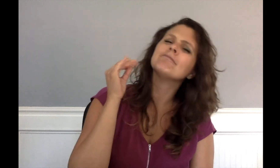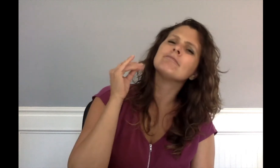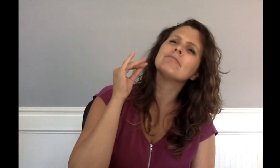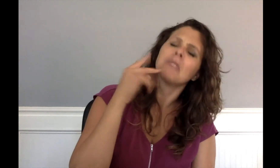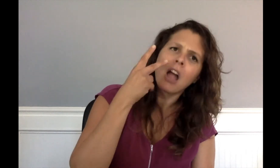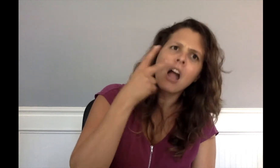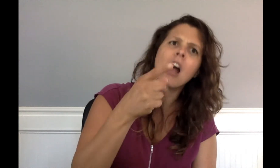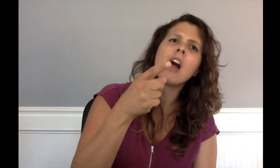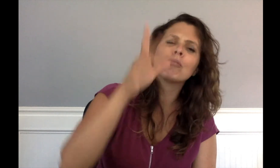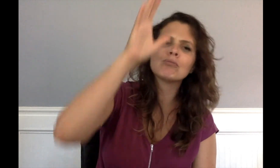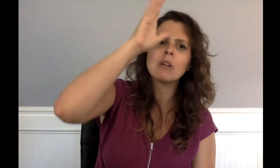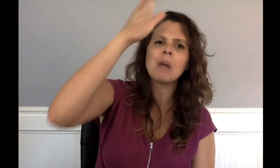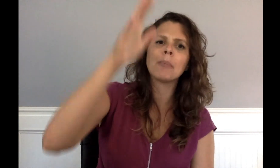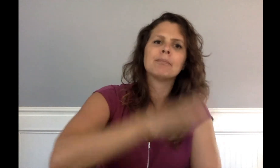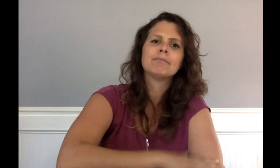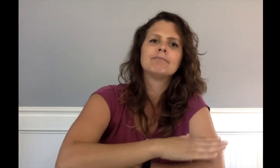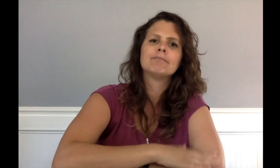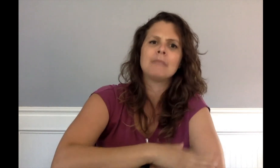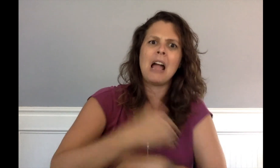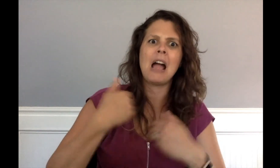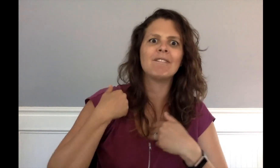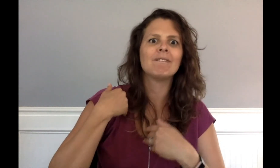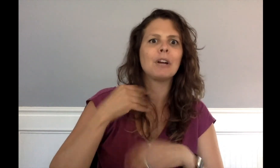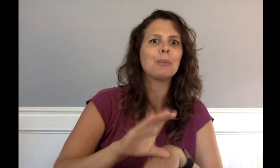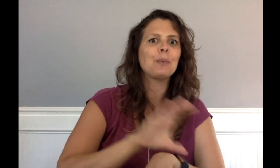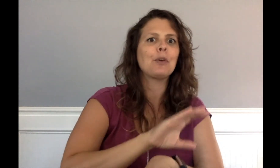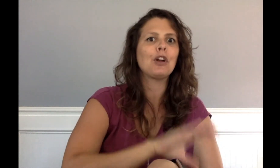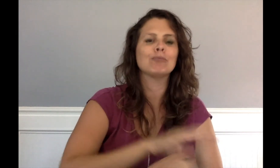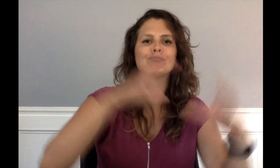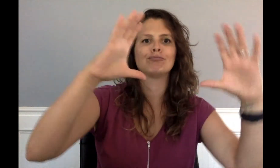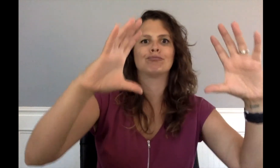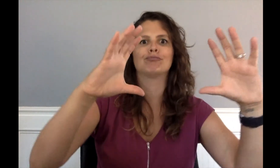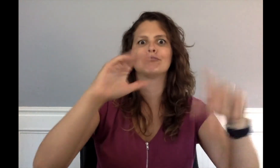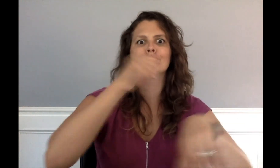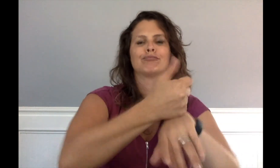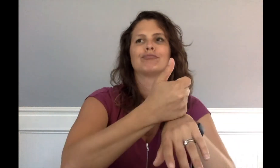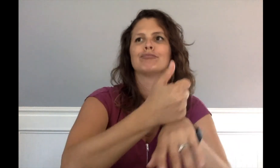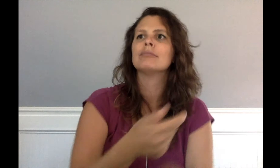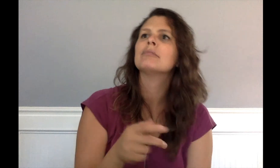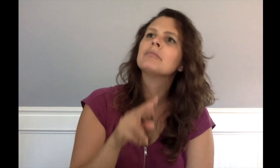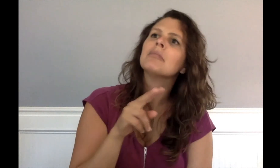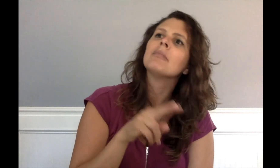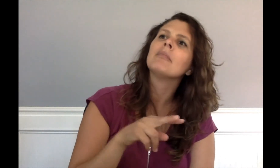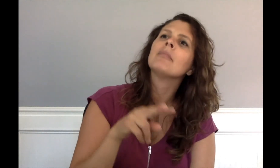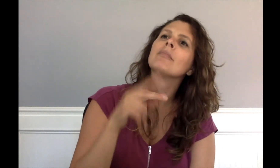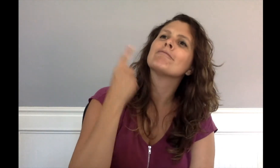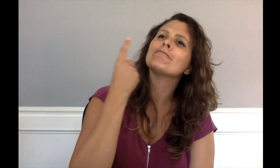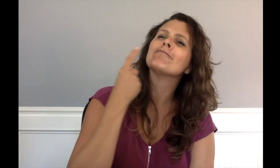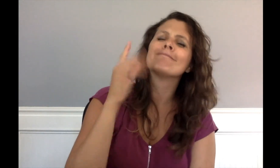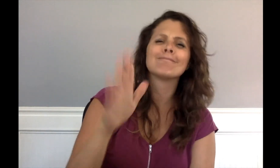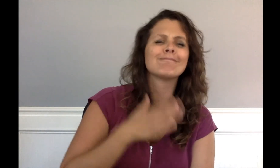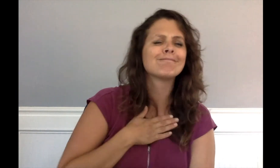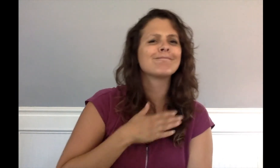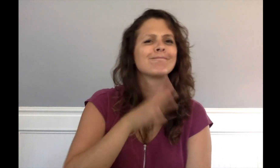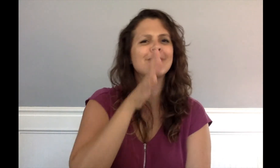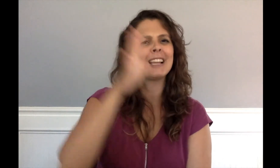As Charlie thought about this he noticed the computer on Grandpa Sol's desk. He thought about his